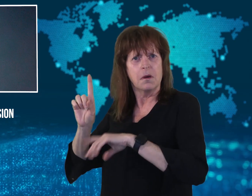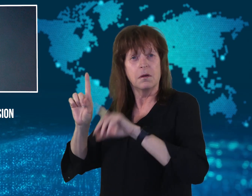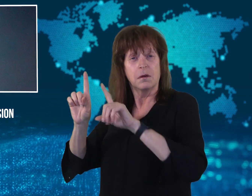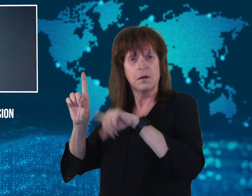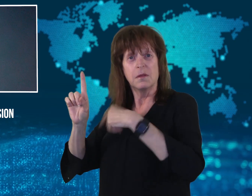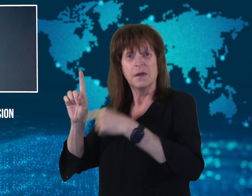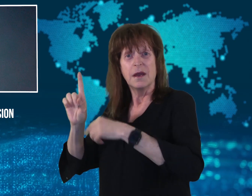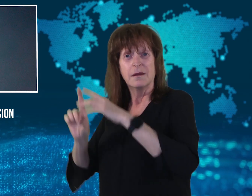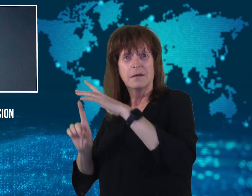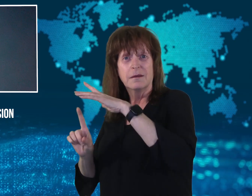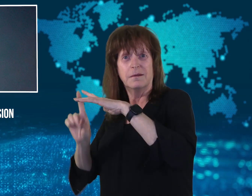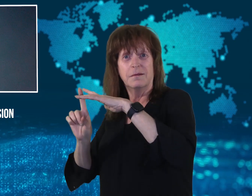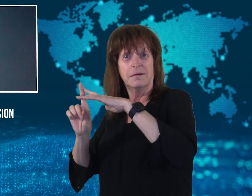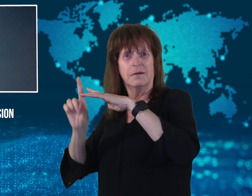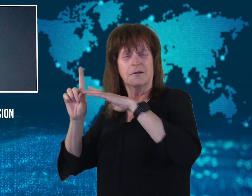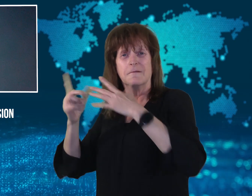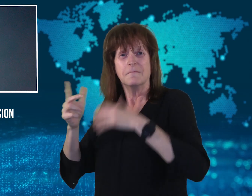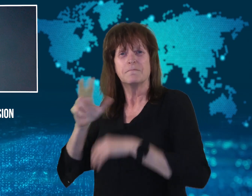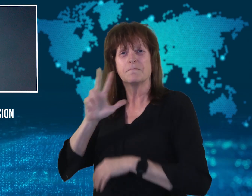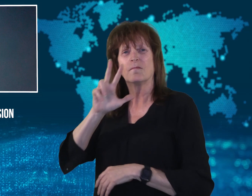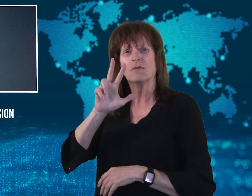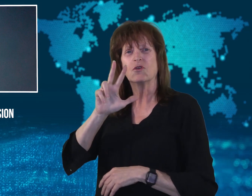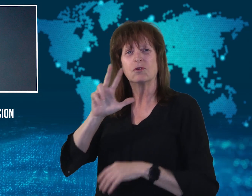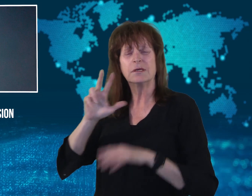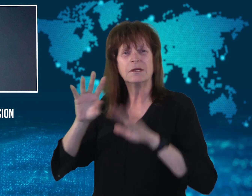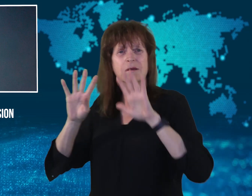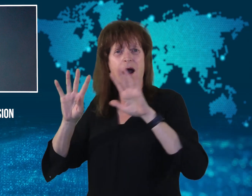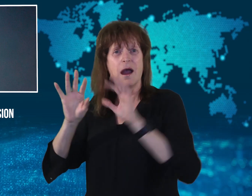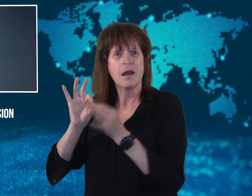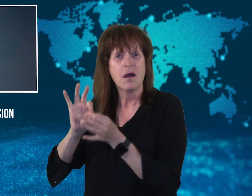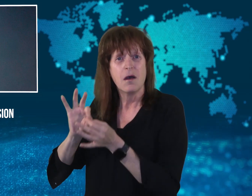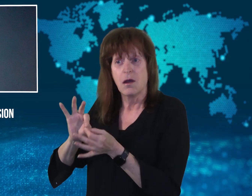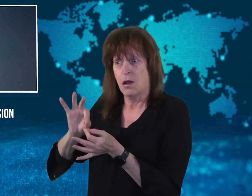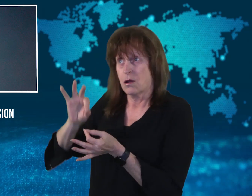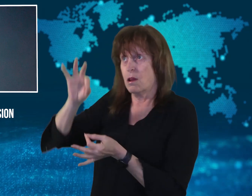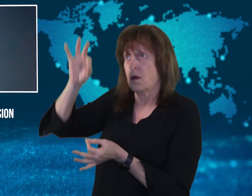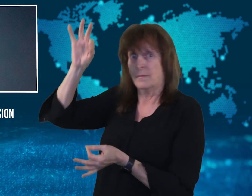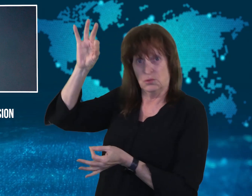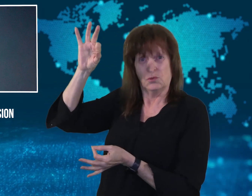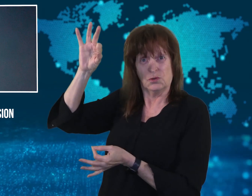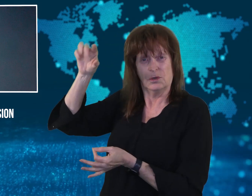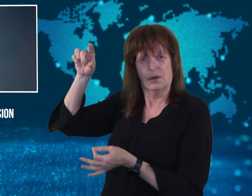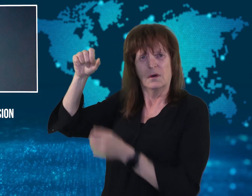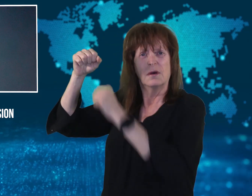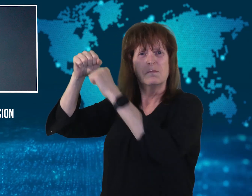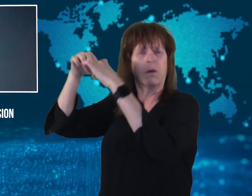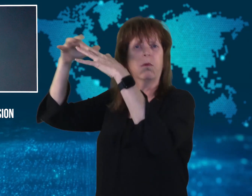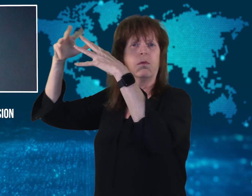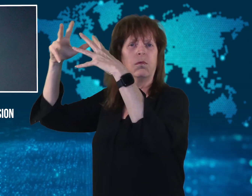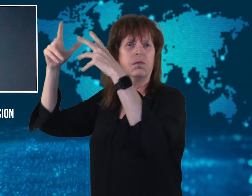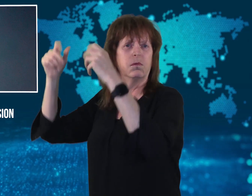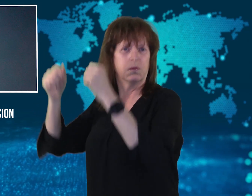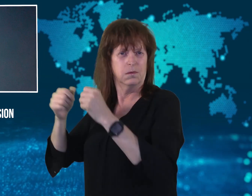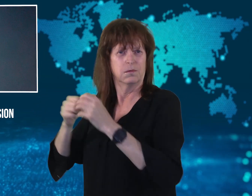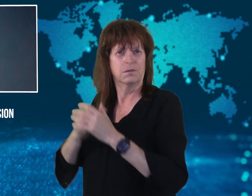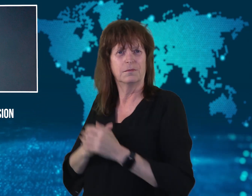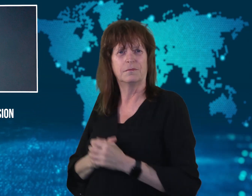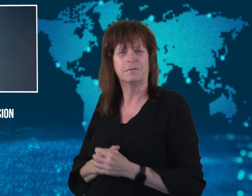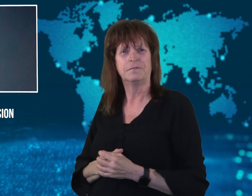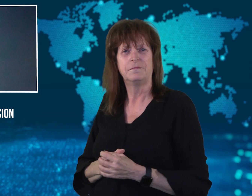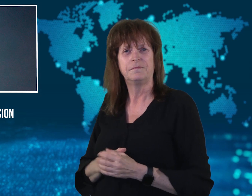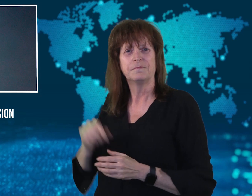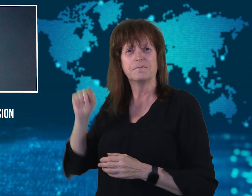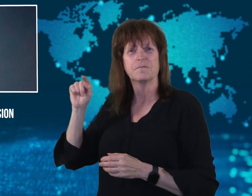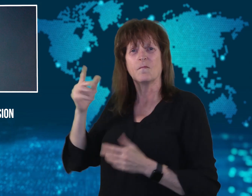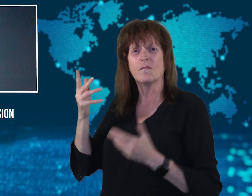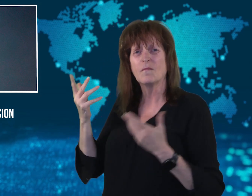At first, things appeared to be going smoothly.